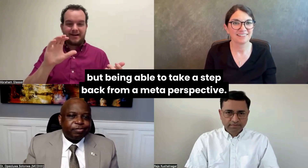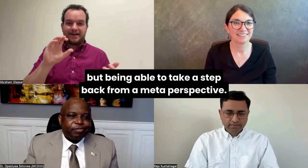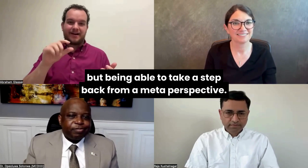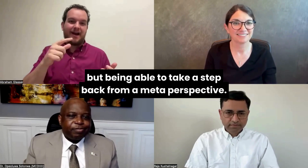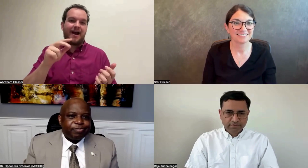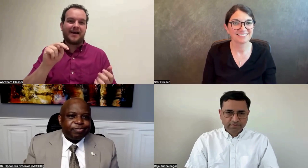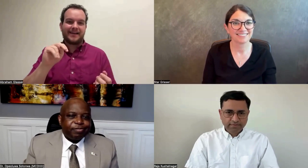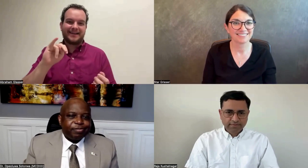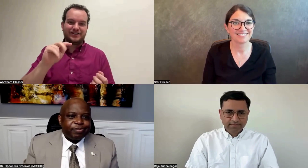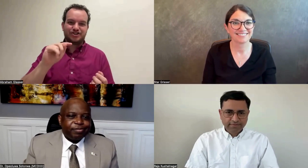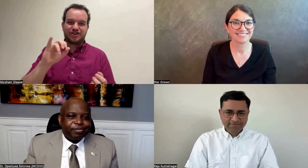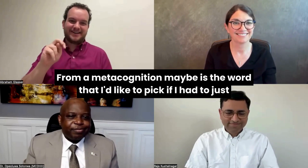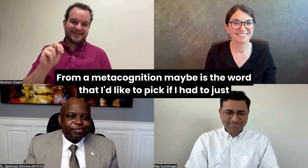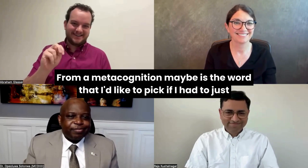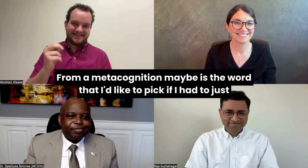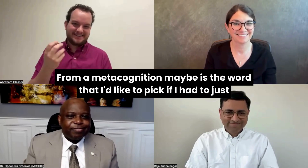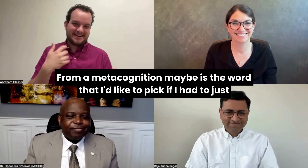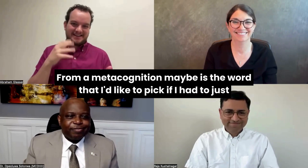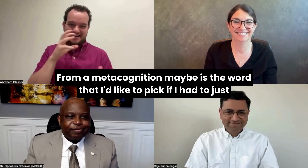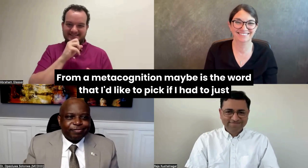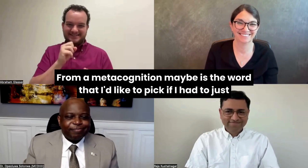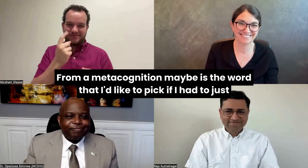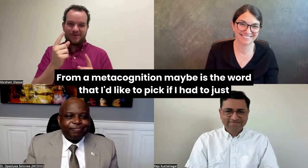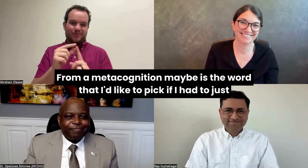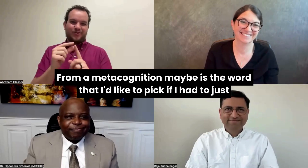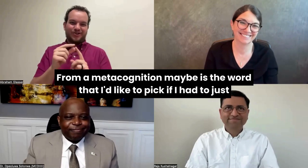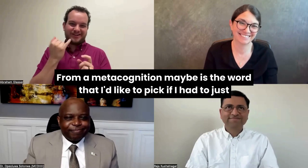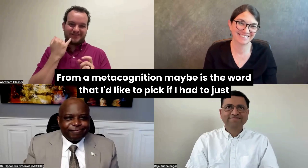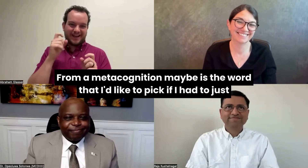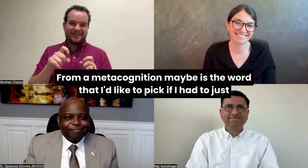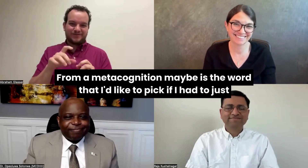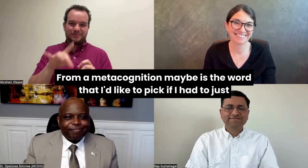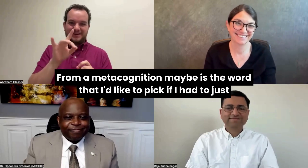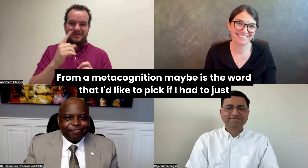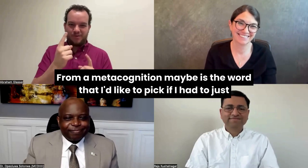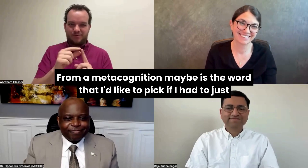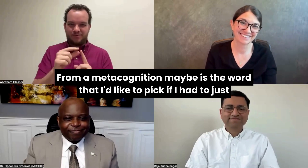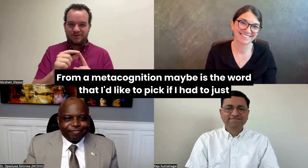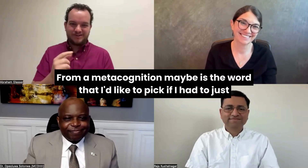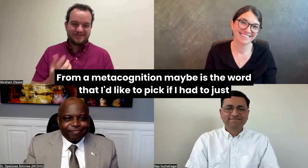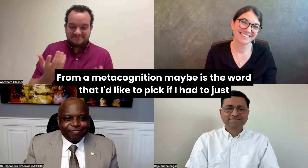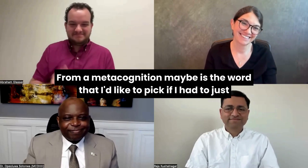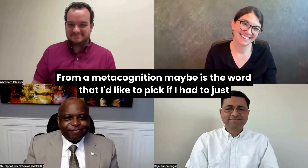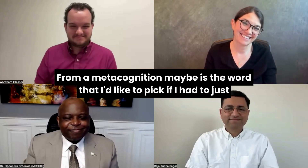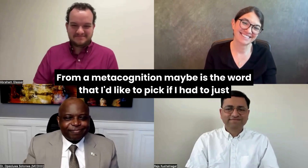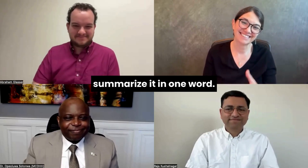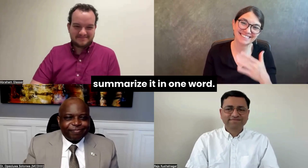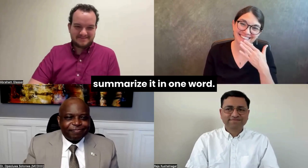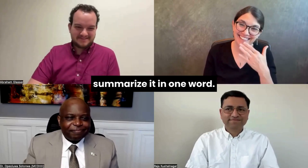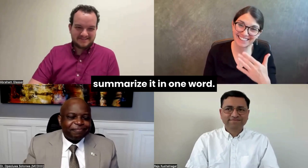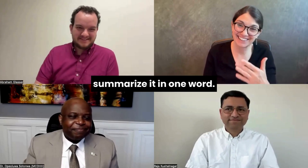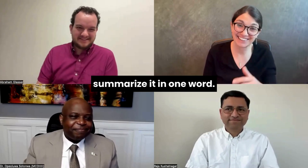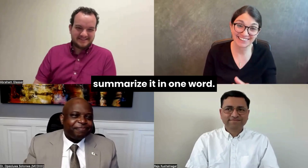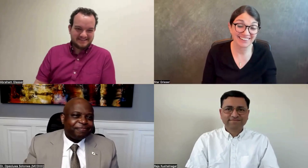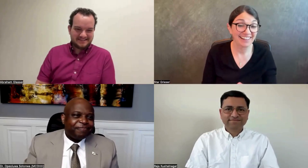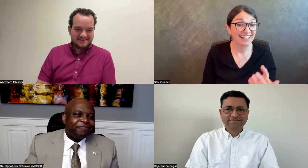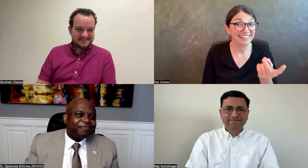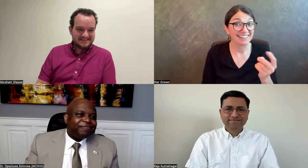From a metacognition maybe is the word that I'd like to pick if I had to just summarize it in one word. All right. Thank you, Dr. Sotonwa.